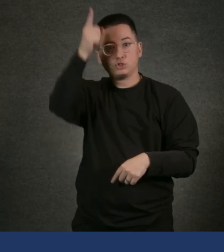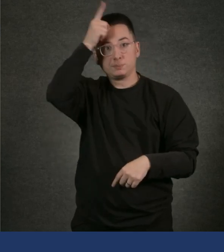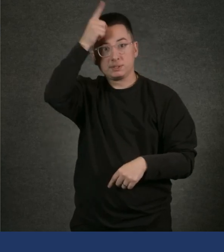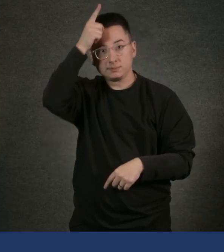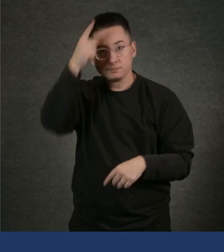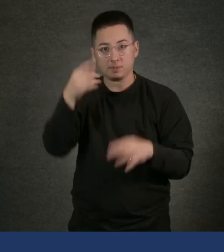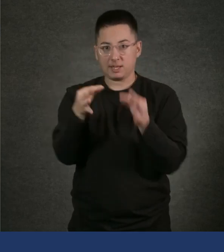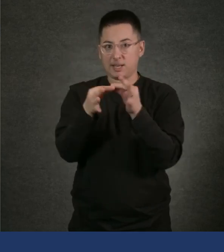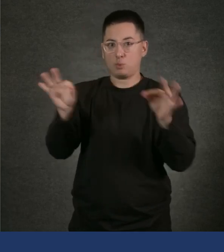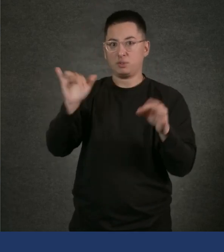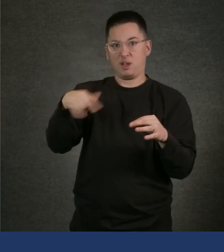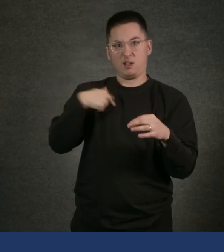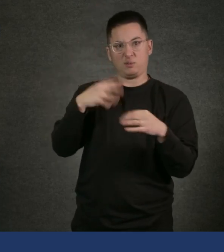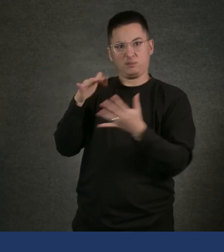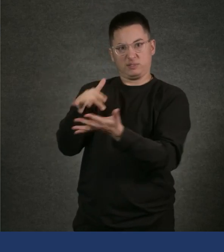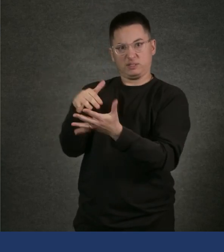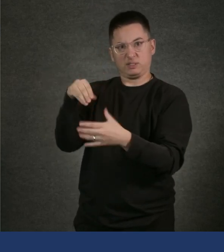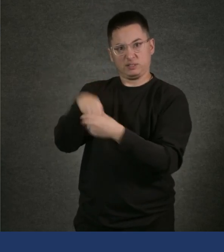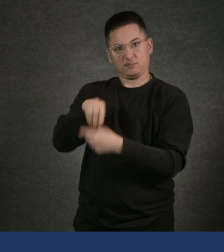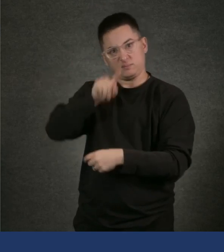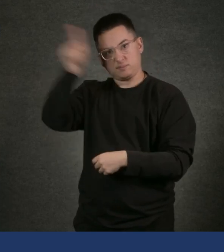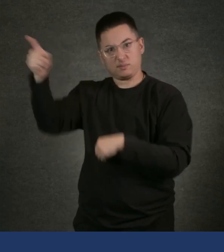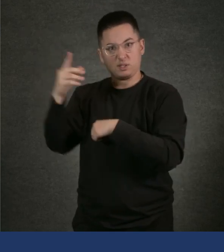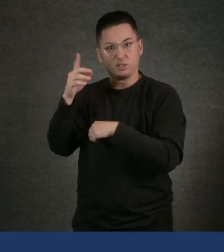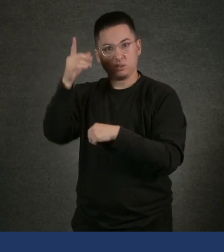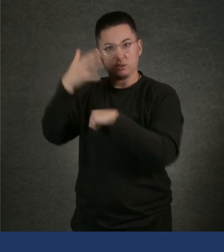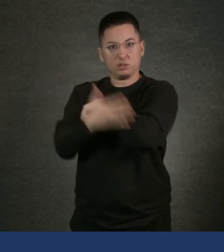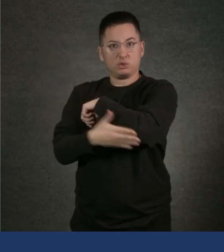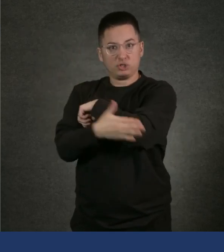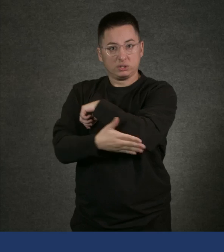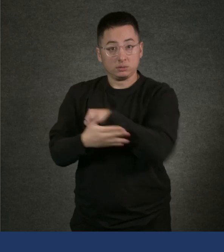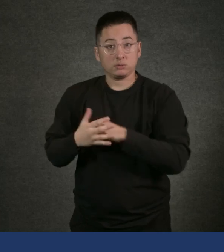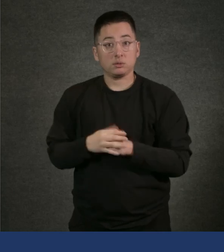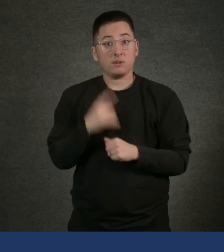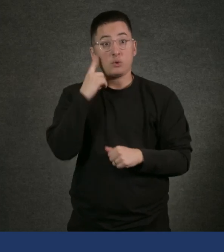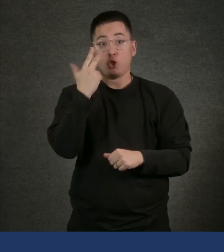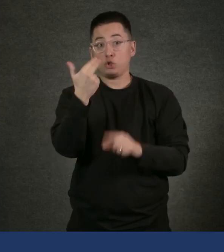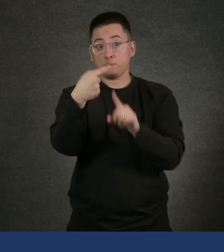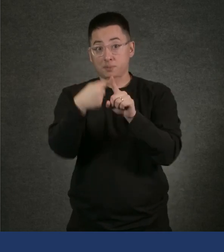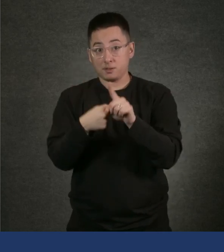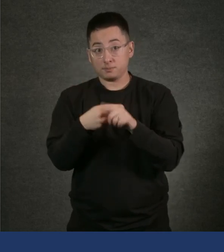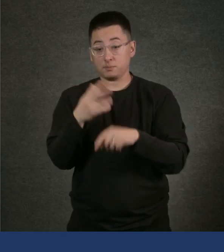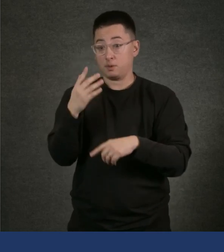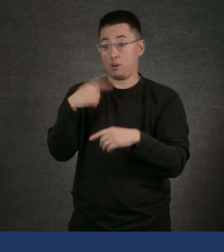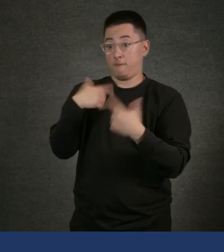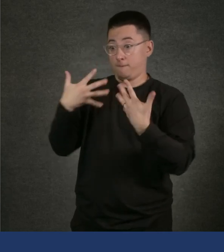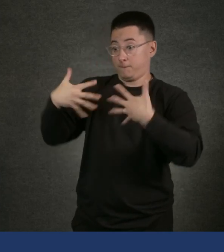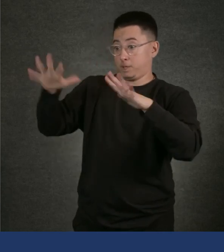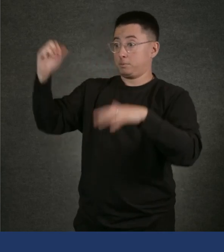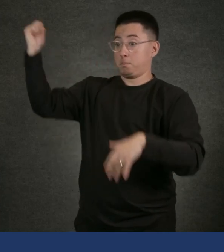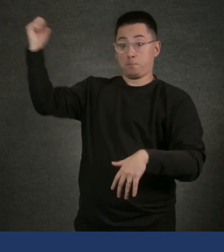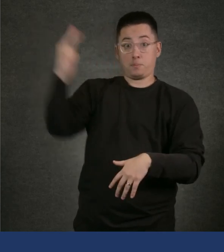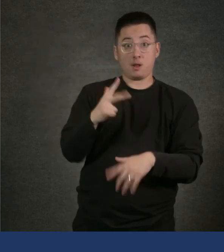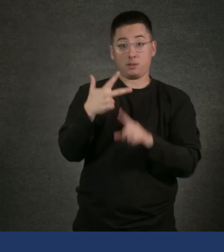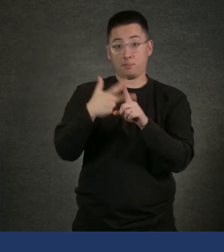country, for 13 months, just three months prior to my accident, and I have no memory of coming home.